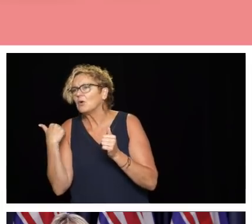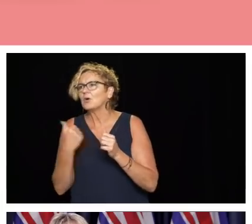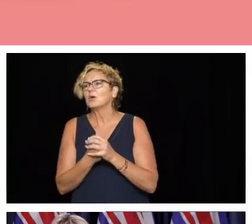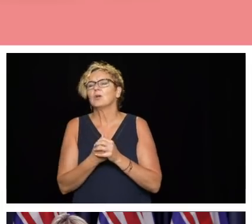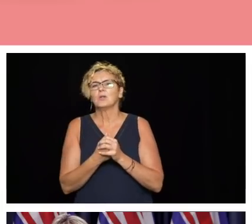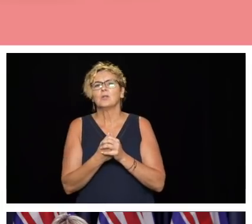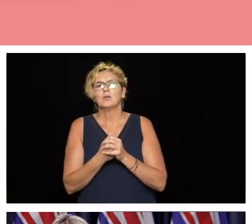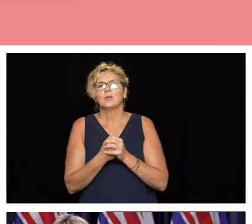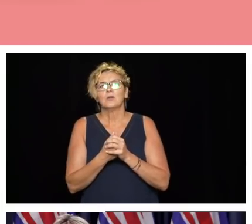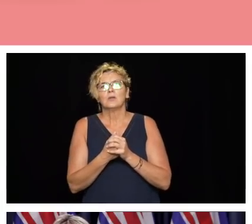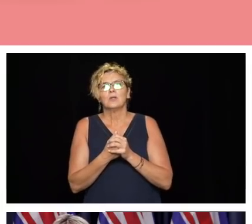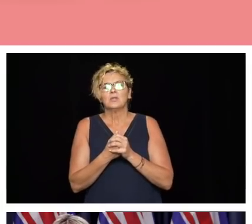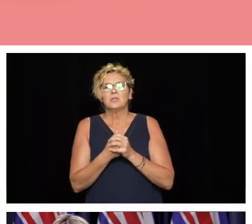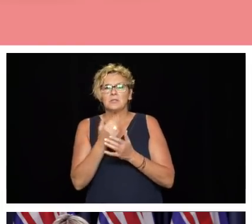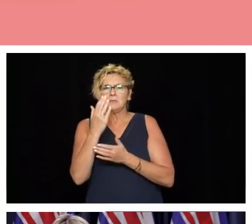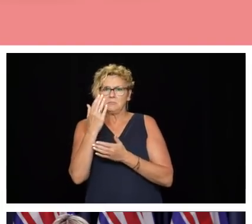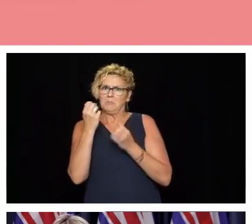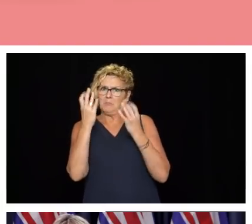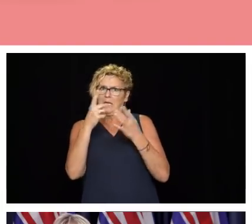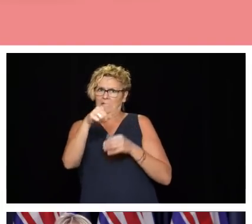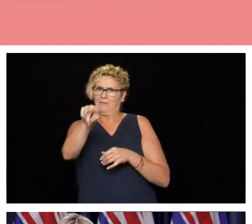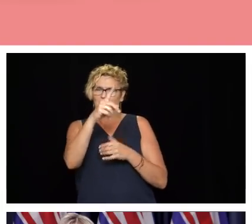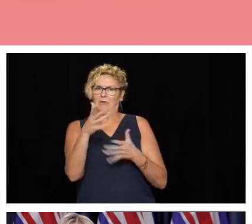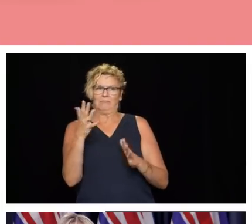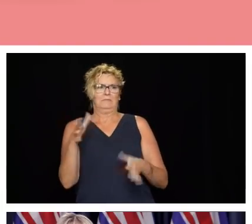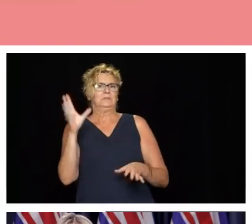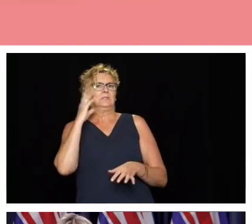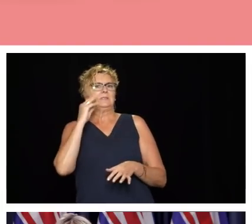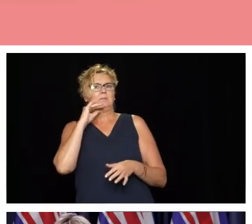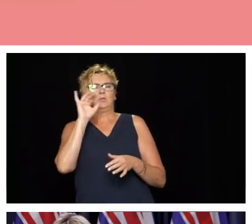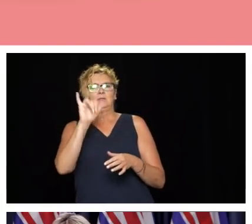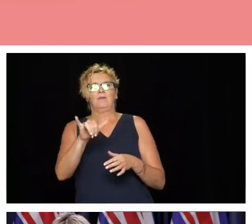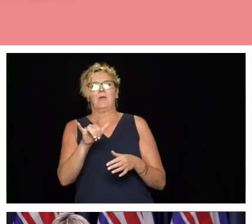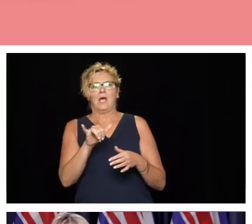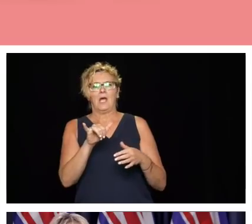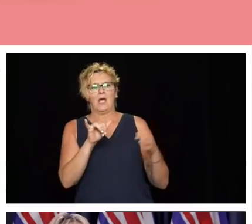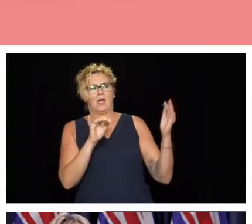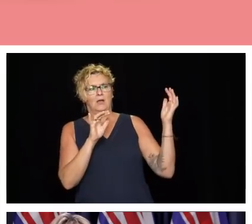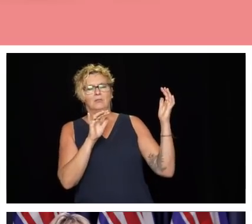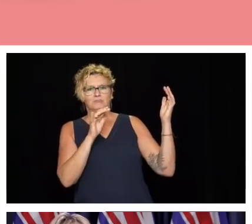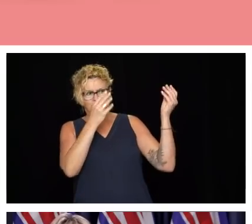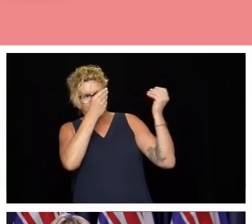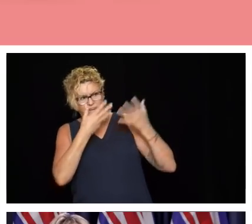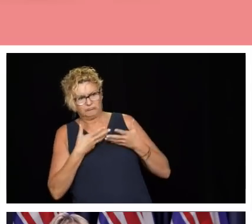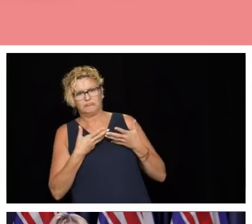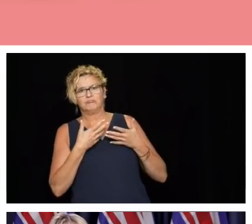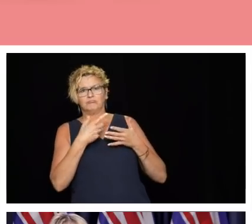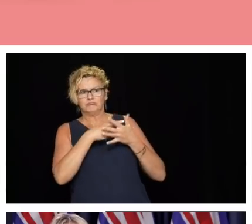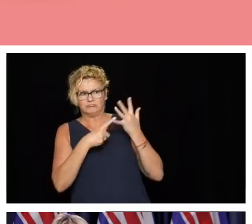That is very labour-intensive and for the 3000 and something people right now who are in isolation and are monitored by public